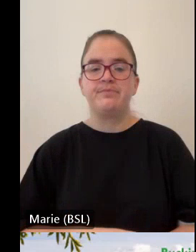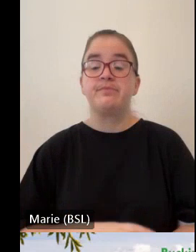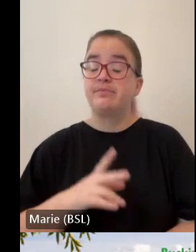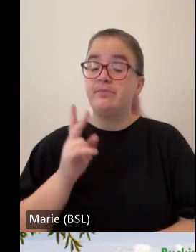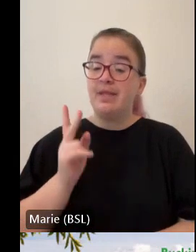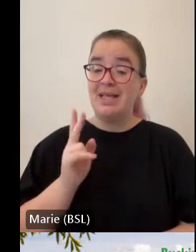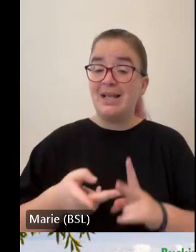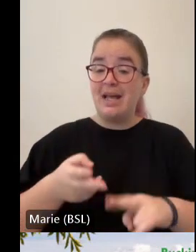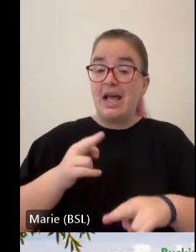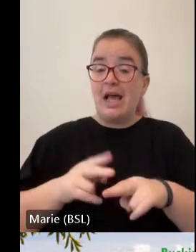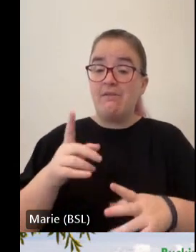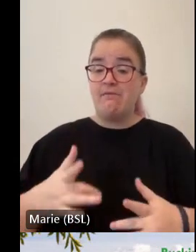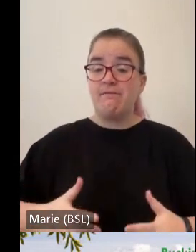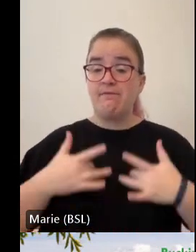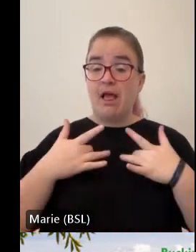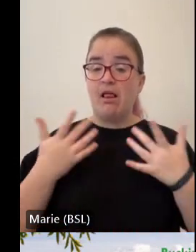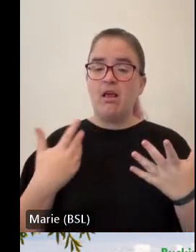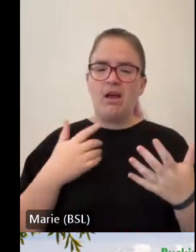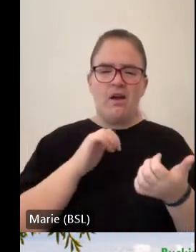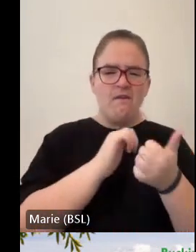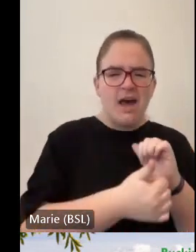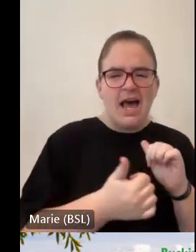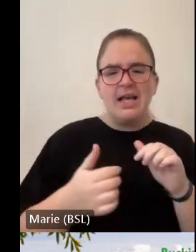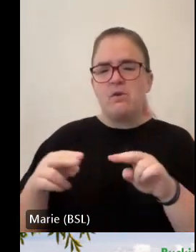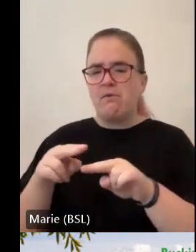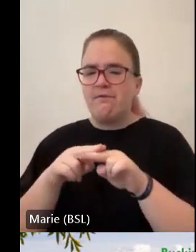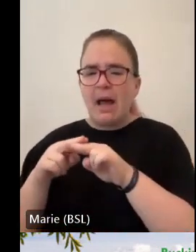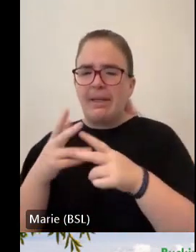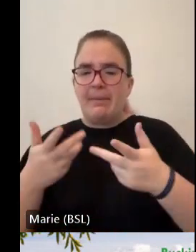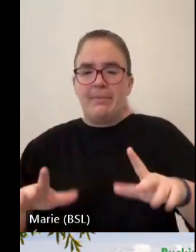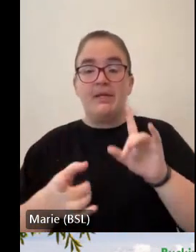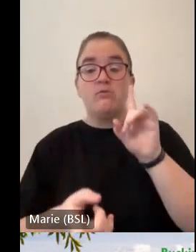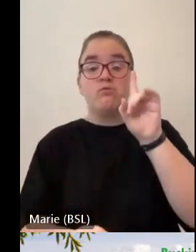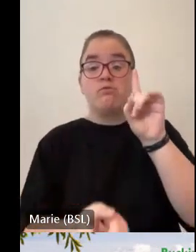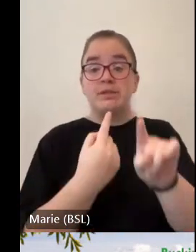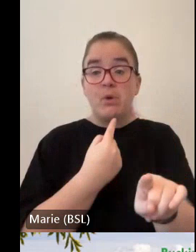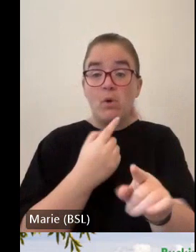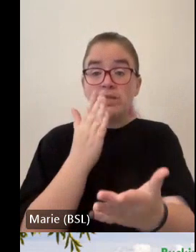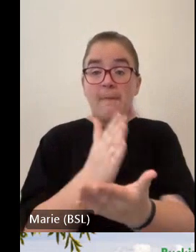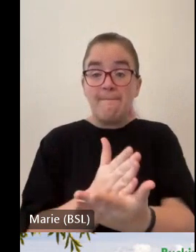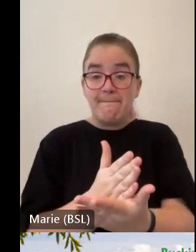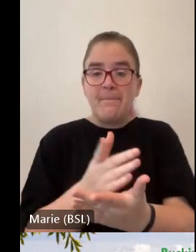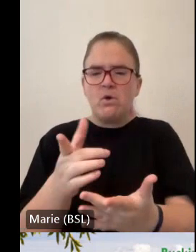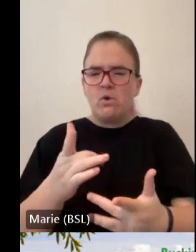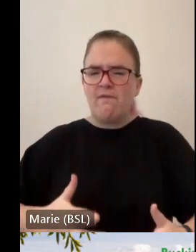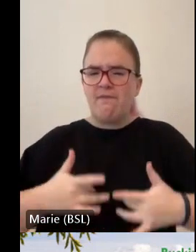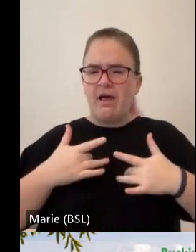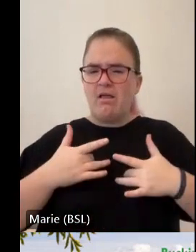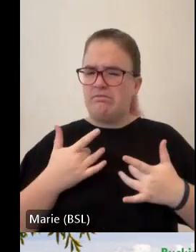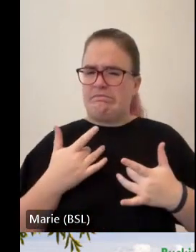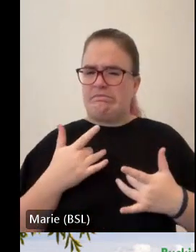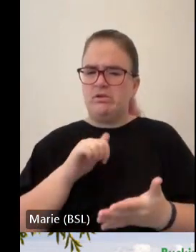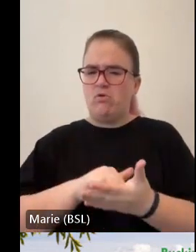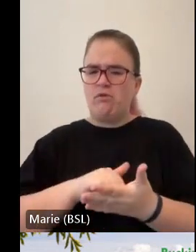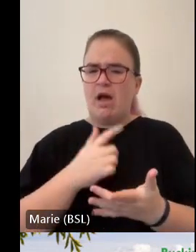And again, if you have friends or family who may have responded to something like that and they have given away some